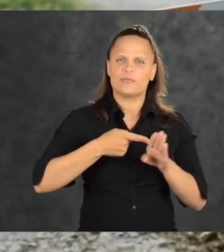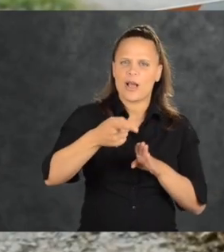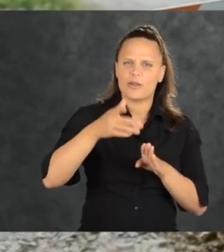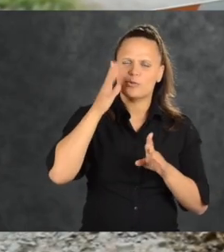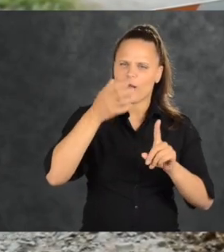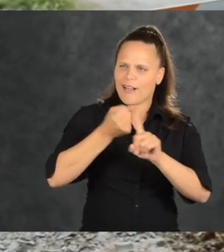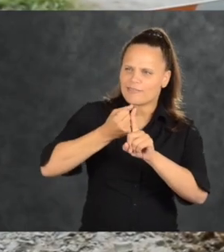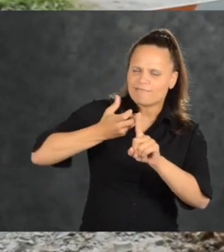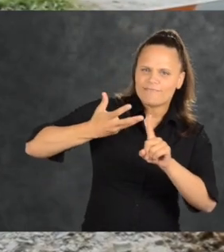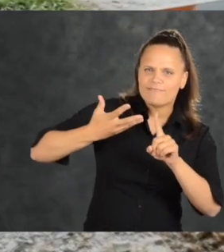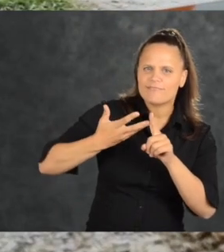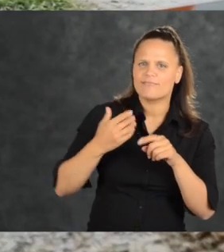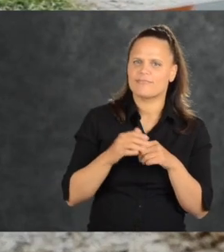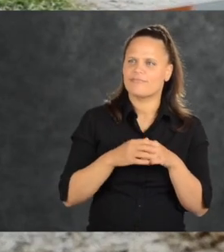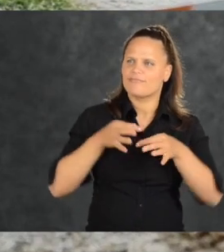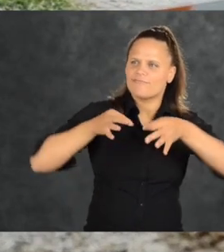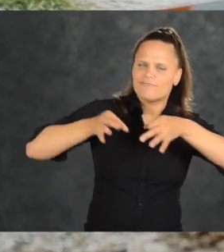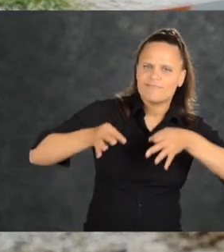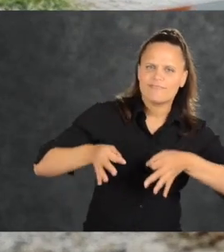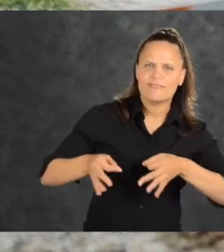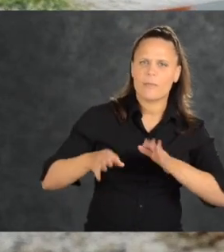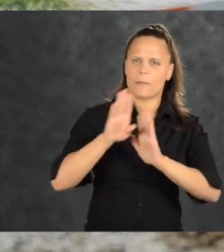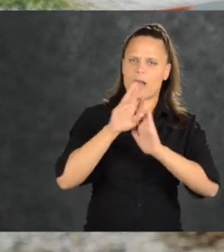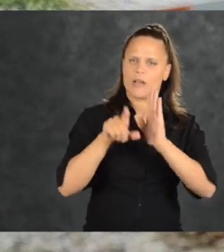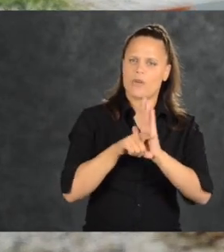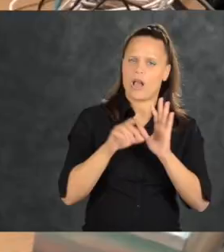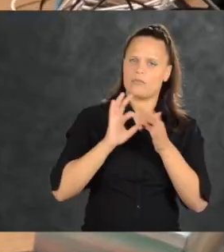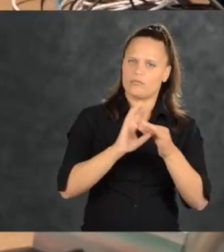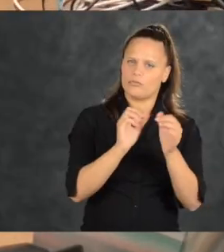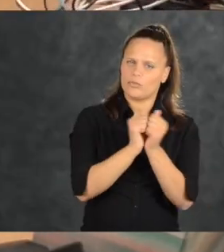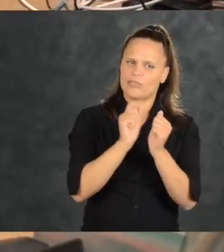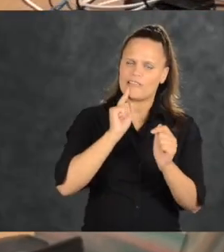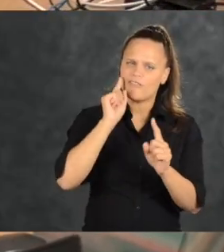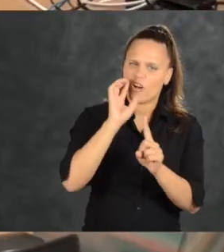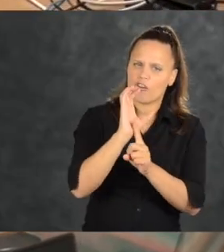on a difficult to access stretch of sidewalk while a car drives down the road. Sadie types quickly on